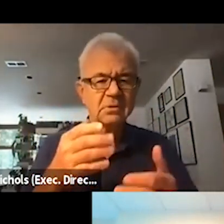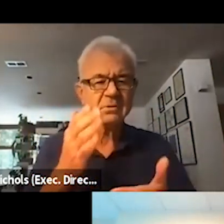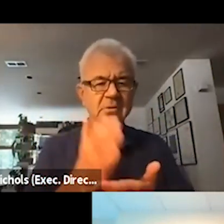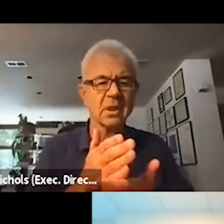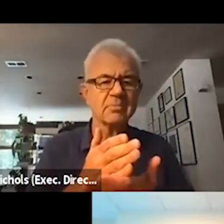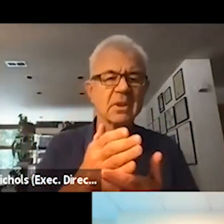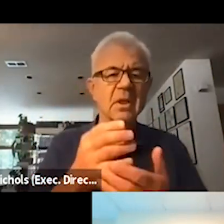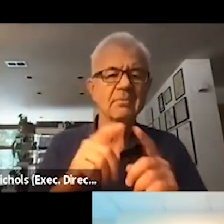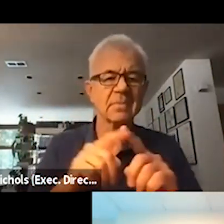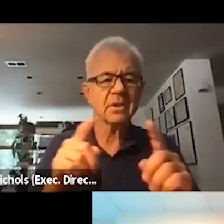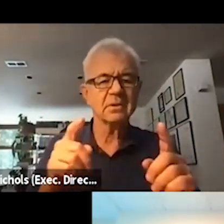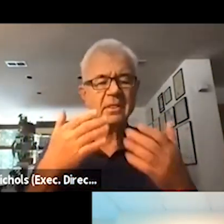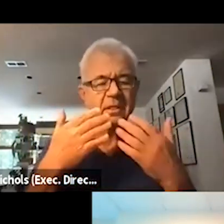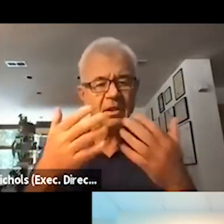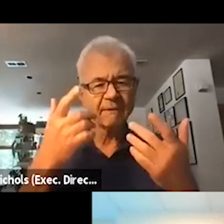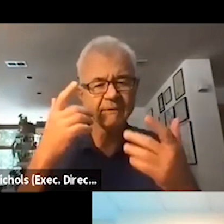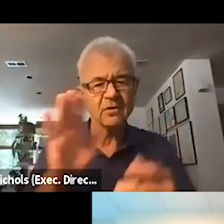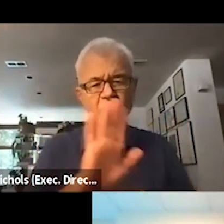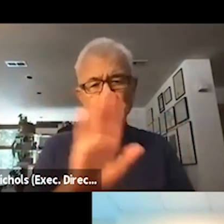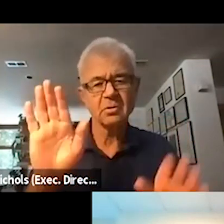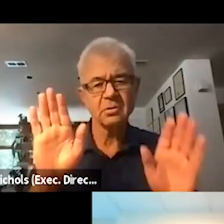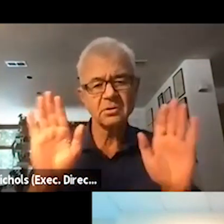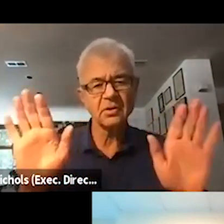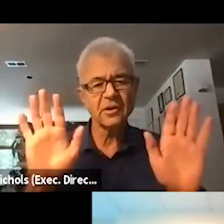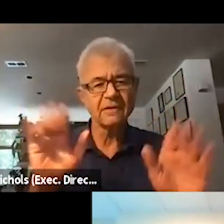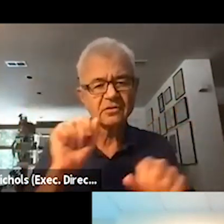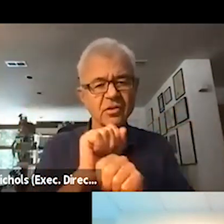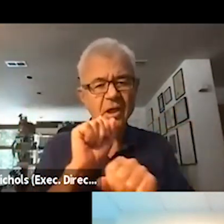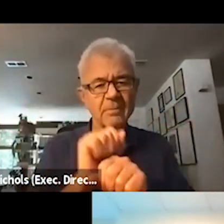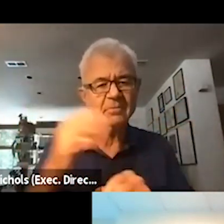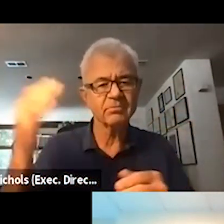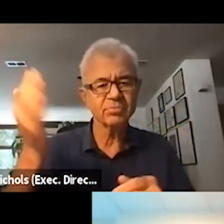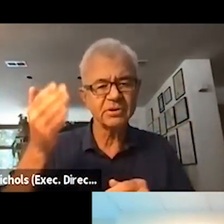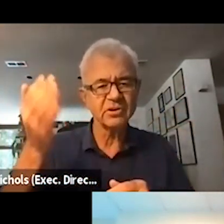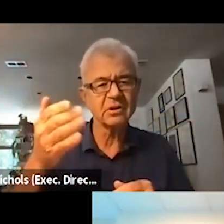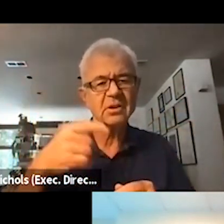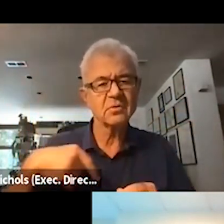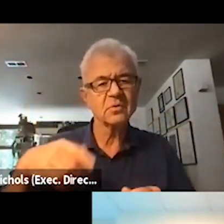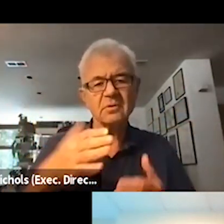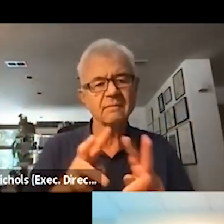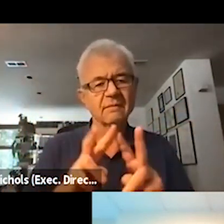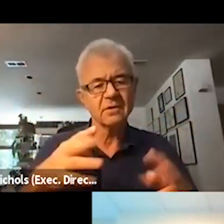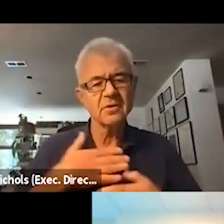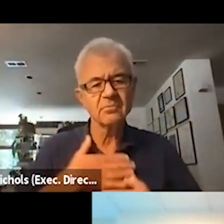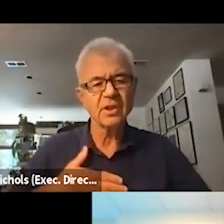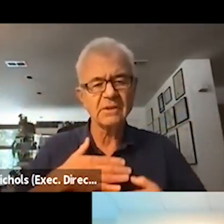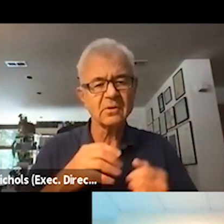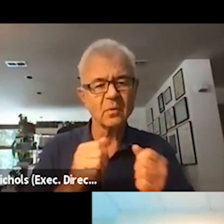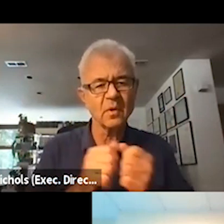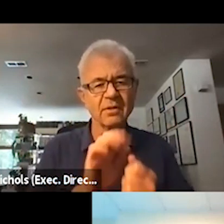I think we are getting close to our time to conclude. I just want to thank everybody for their wonderful presentations.